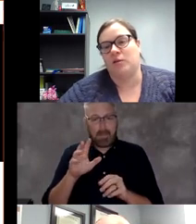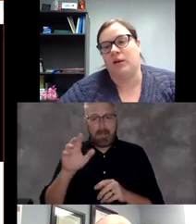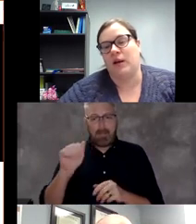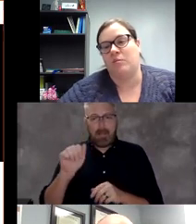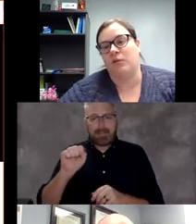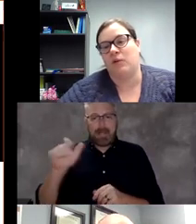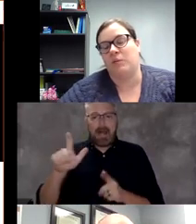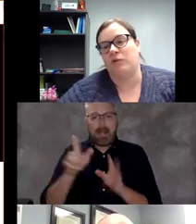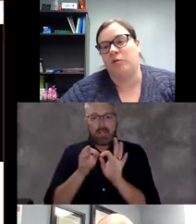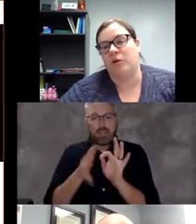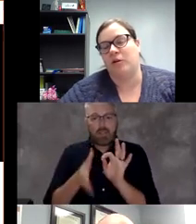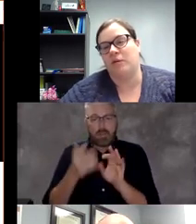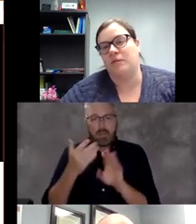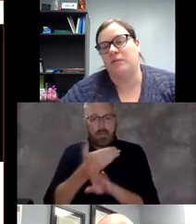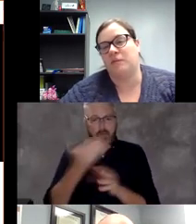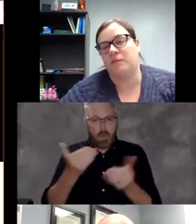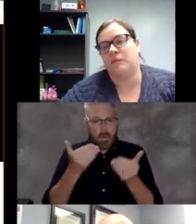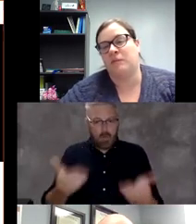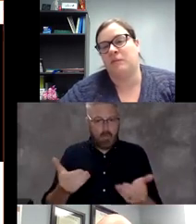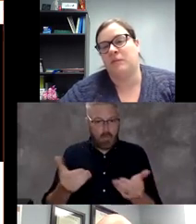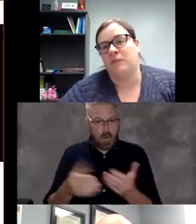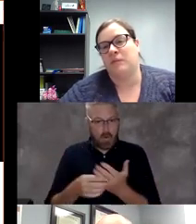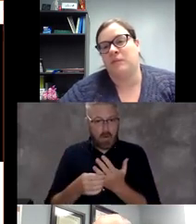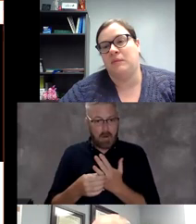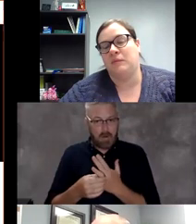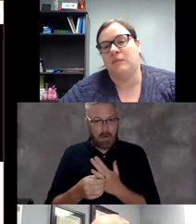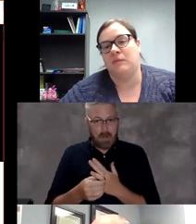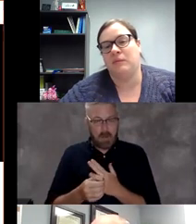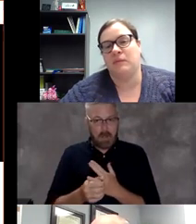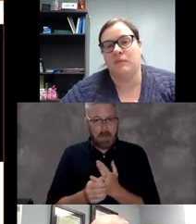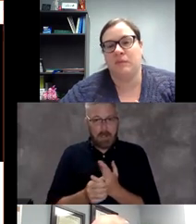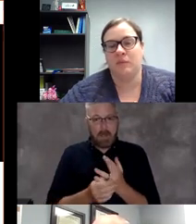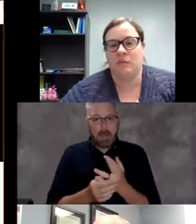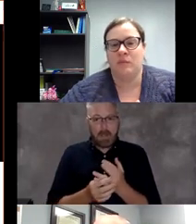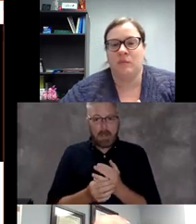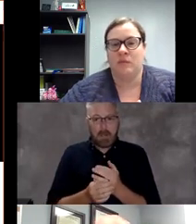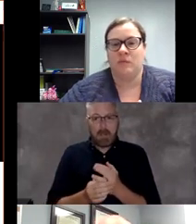SORTED OUT BEFORE WE MOVE FORWARD. Josh: YEAH. IF I COULD GET THE INTERPRETERS